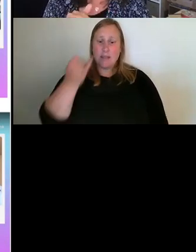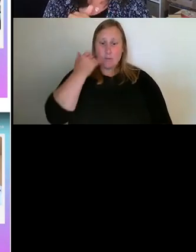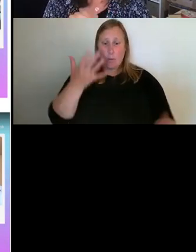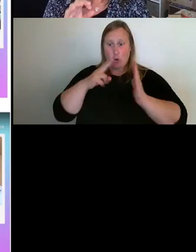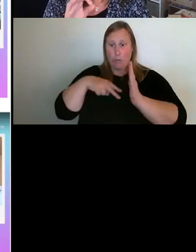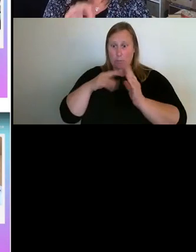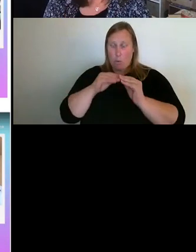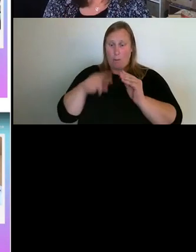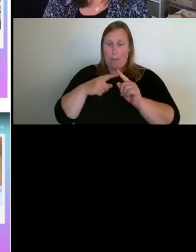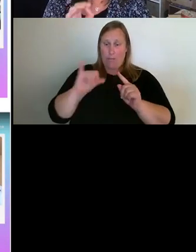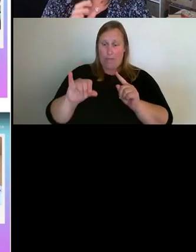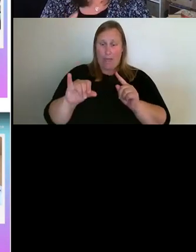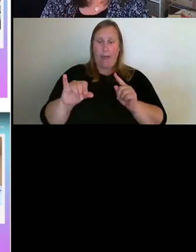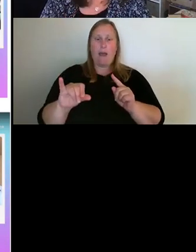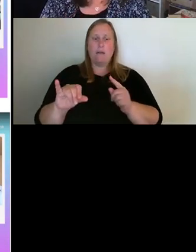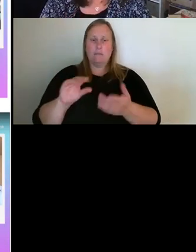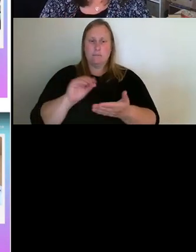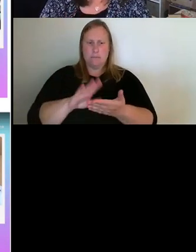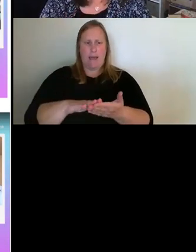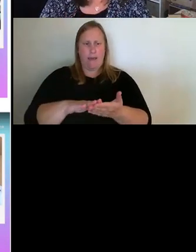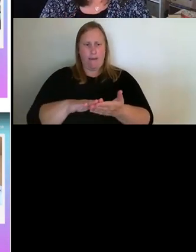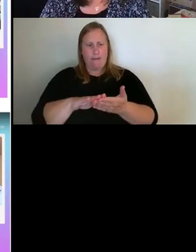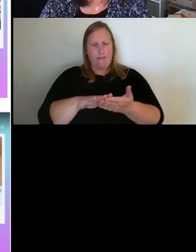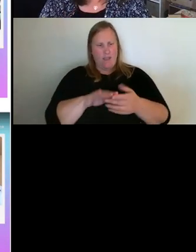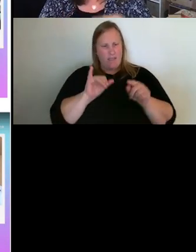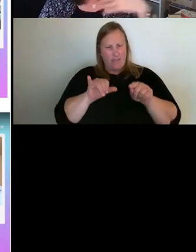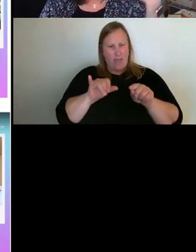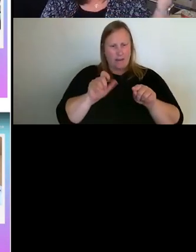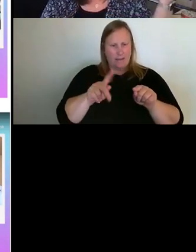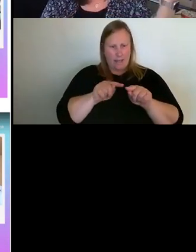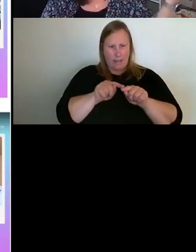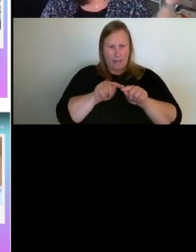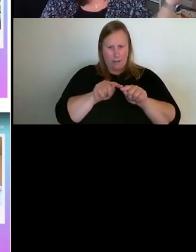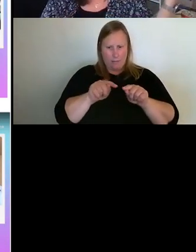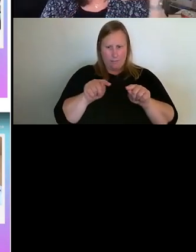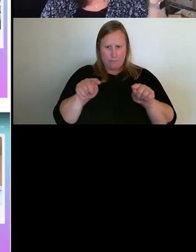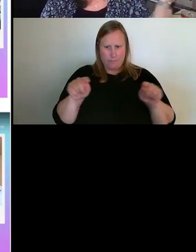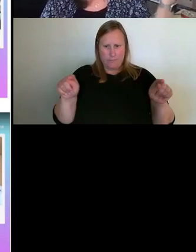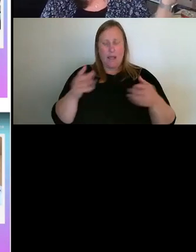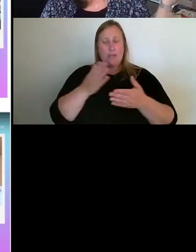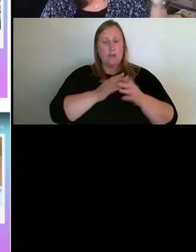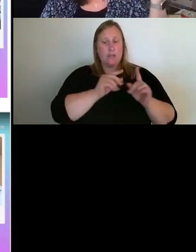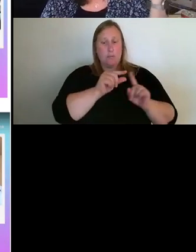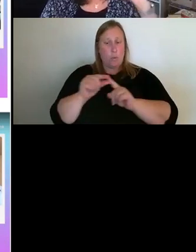documented it in detail in the content warning session. Yes, there will be some words there that could